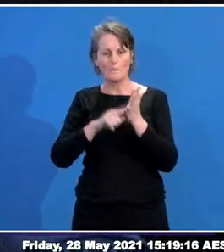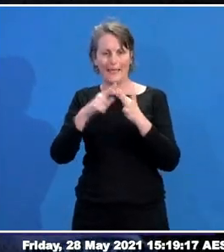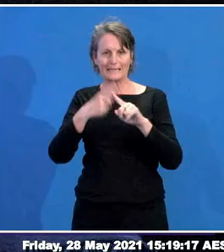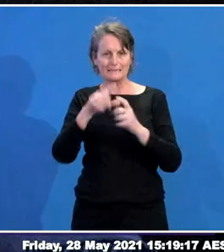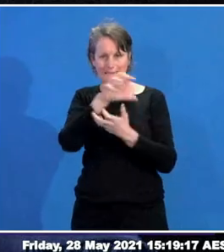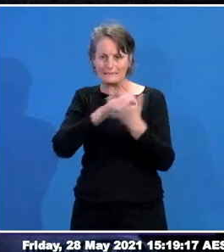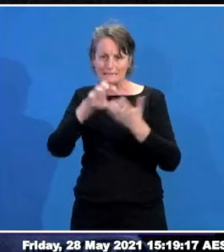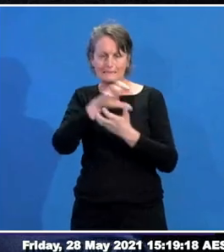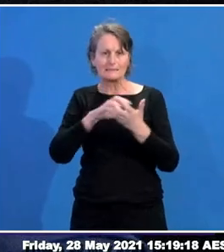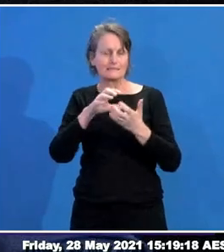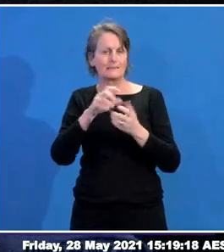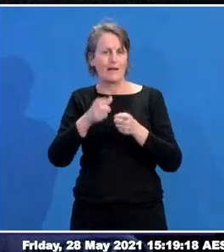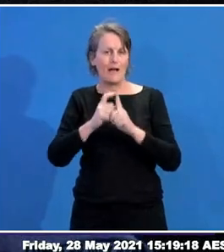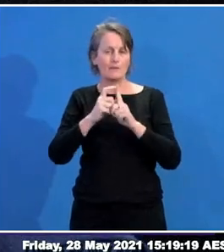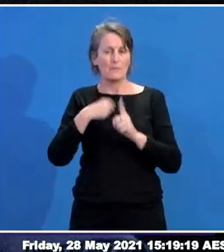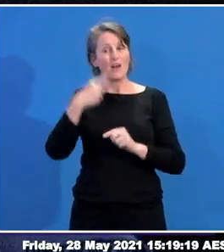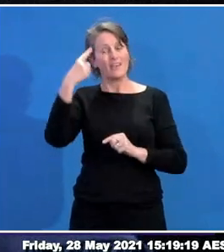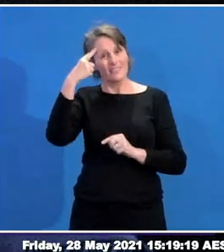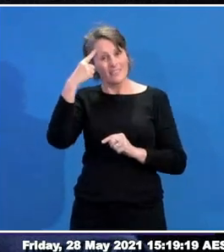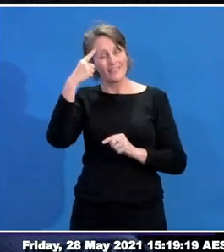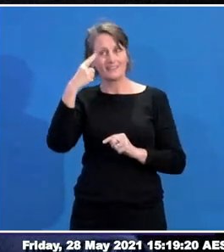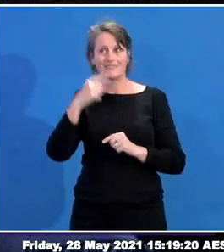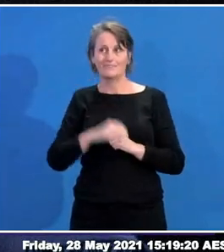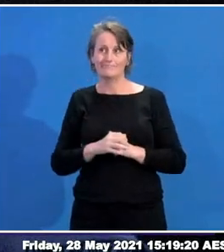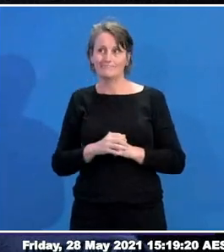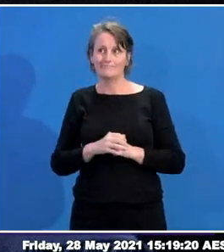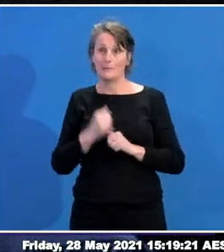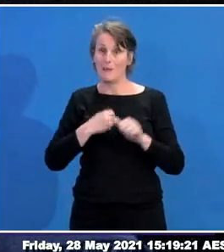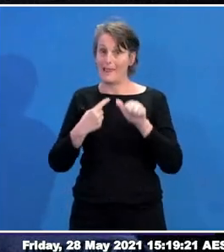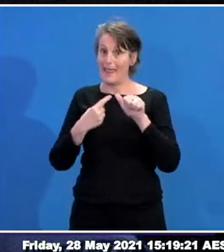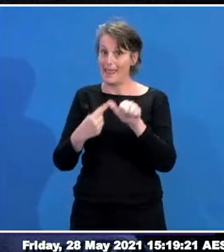I think there are a range of very significant issues in responding to that.